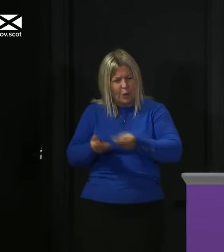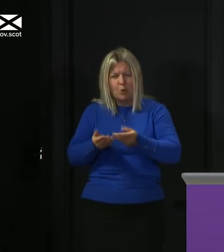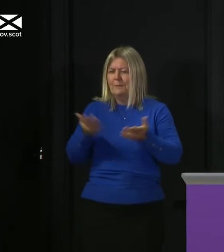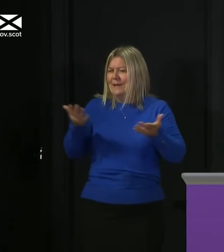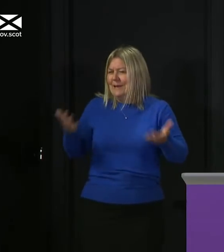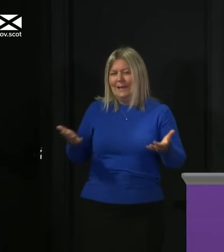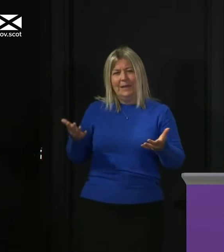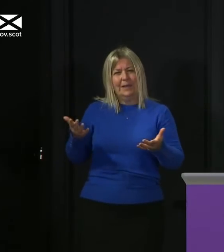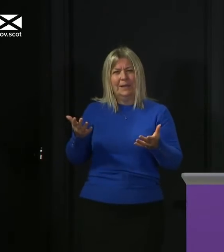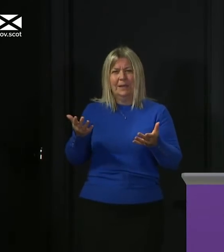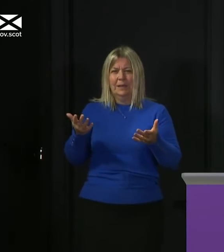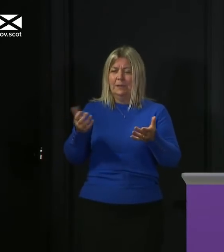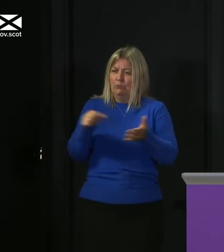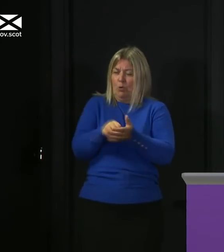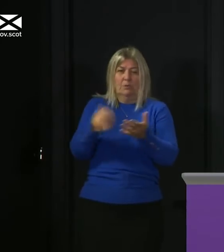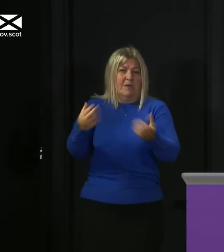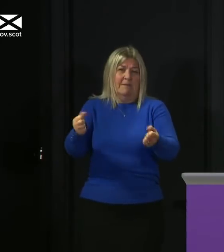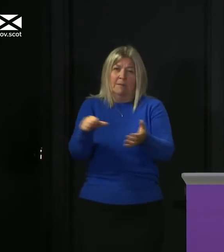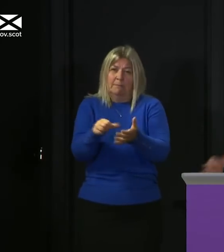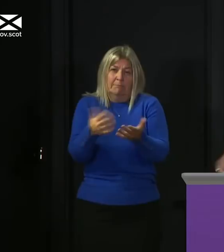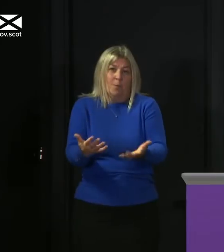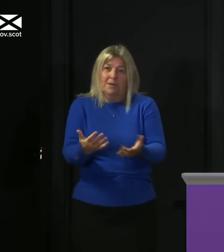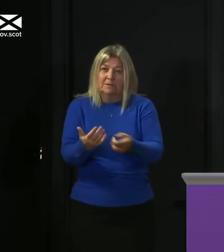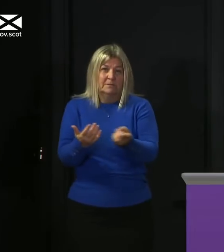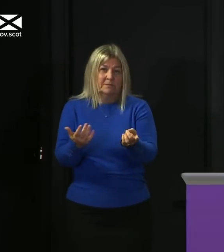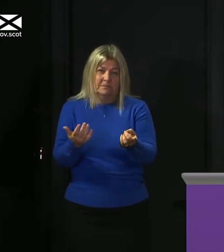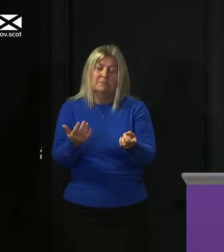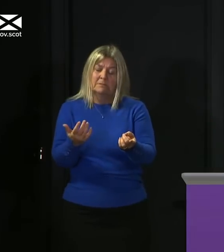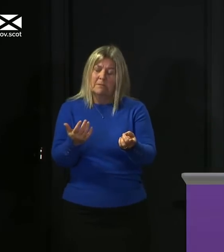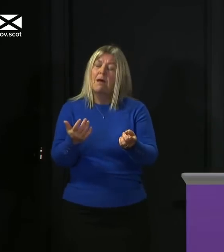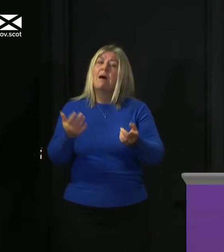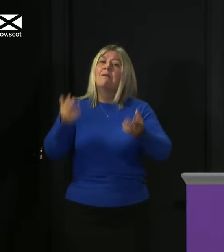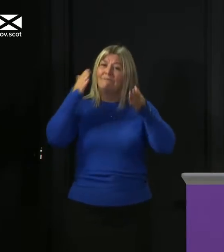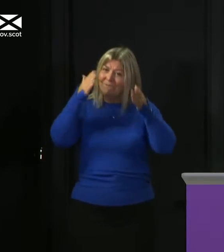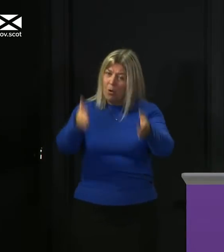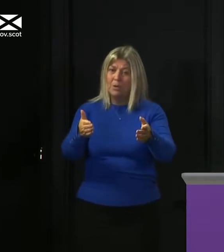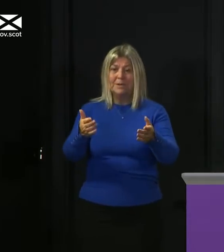Government takes these decisions within, but our focus right now, at any point, when we are asking